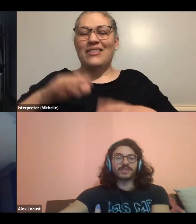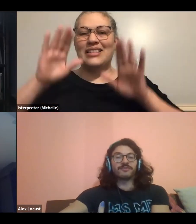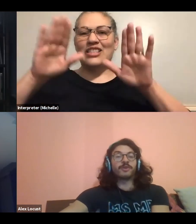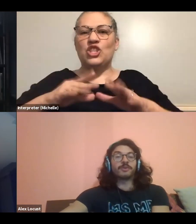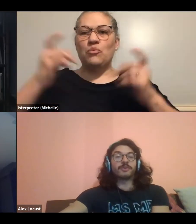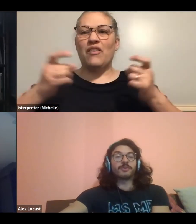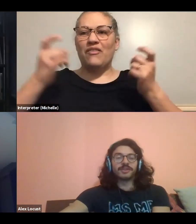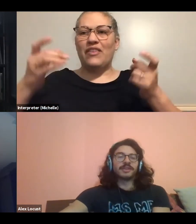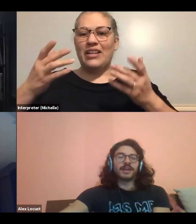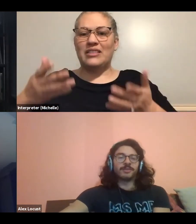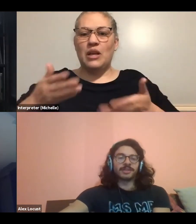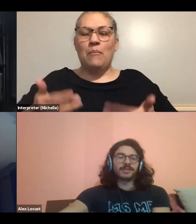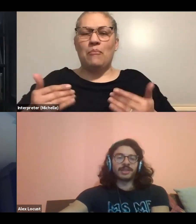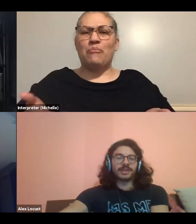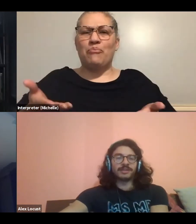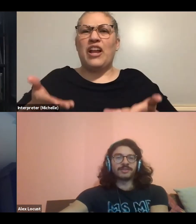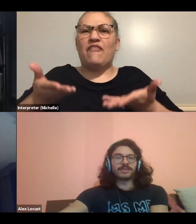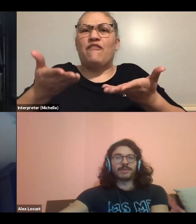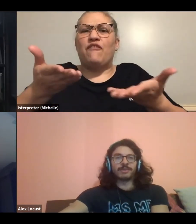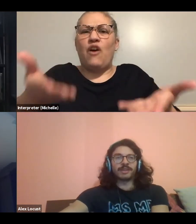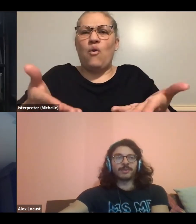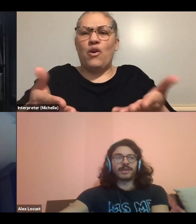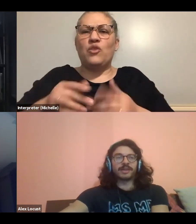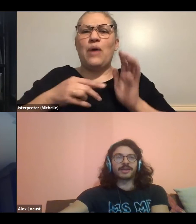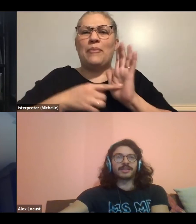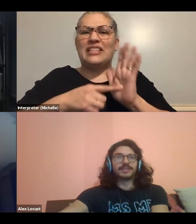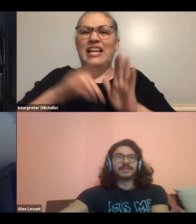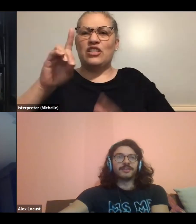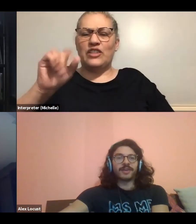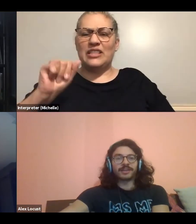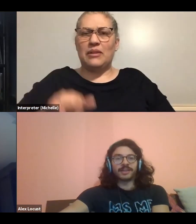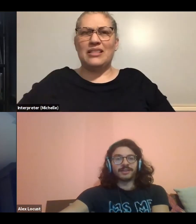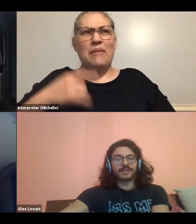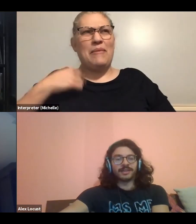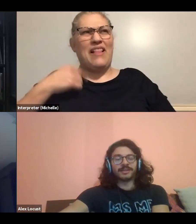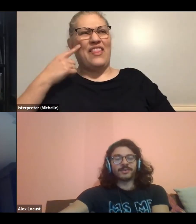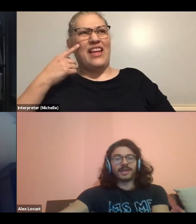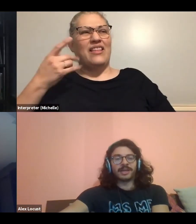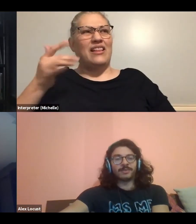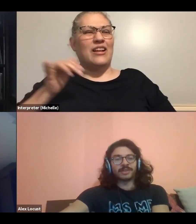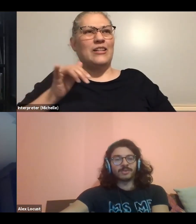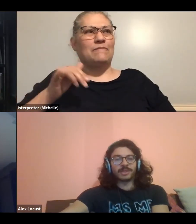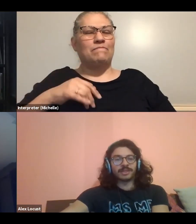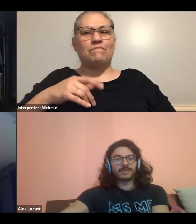Alex Locust: You know, one of the questions that you offered to us ahead of time was like How does Superfast move films disability representation forward.